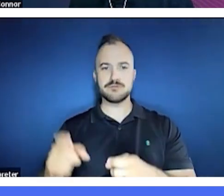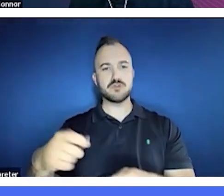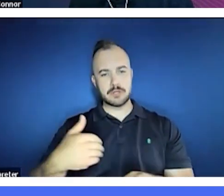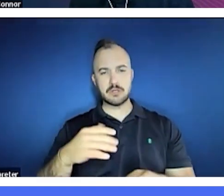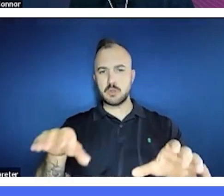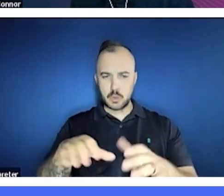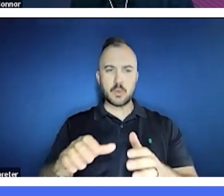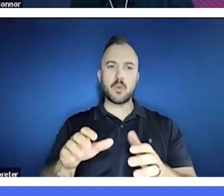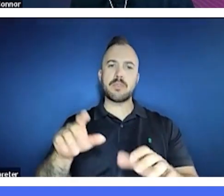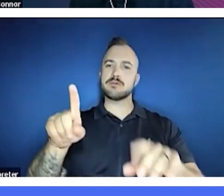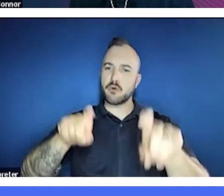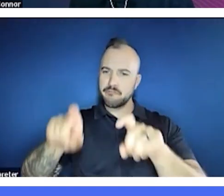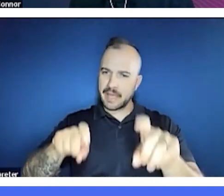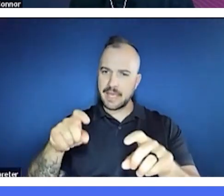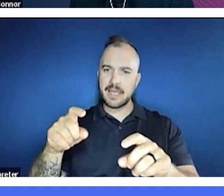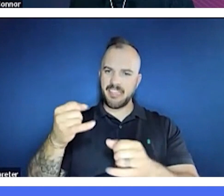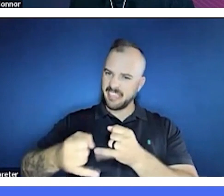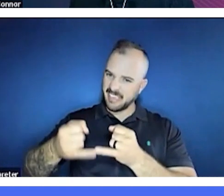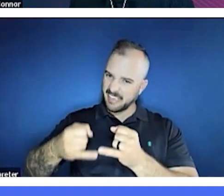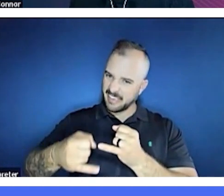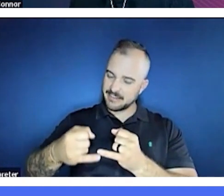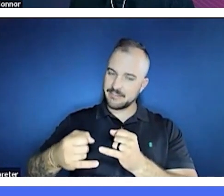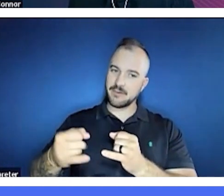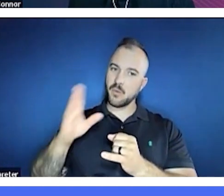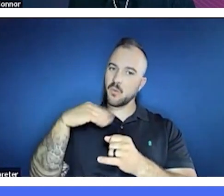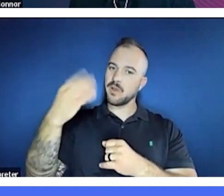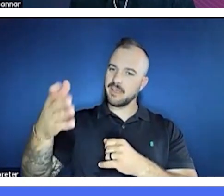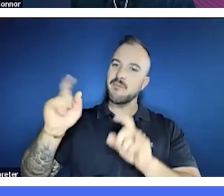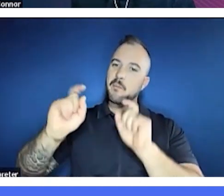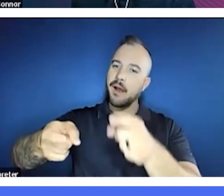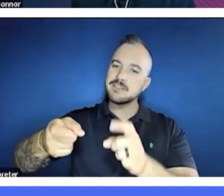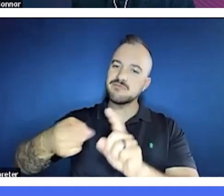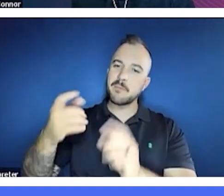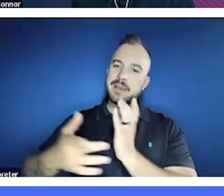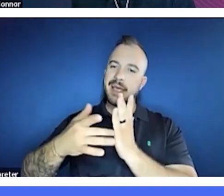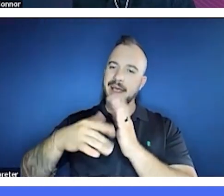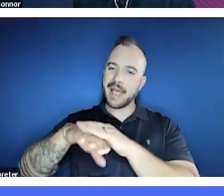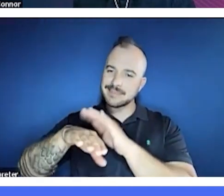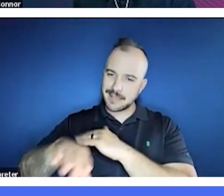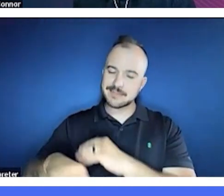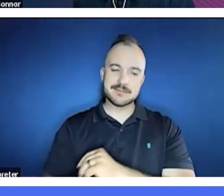that you get one of those prizes from Tech Access, Oklahoma. You should also be thinking in your learning about competition.